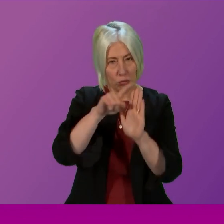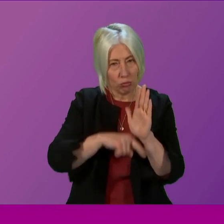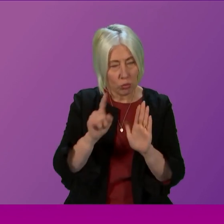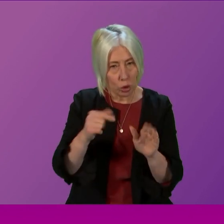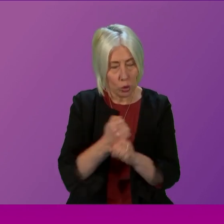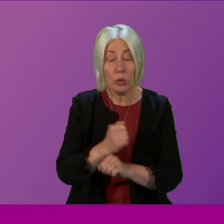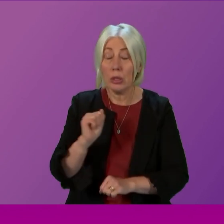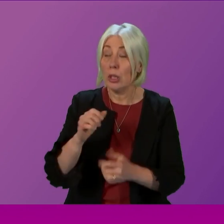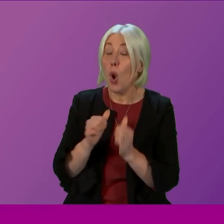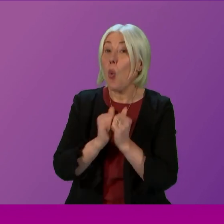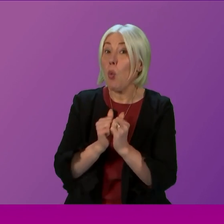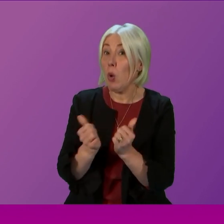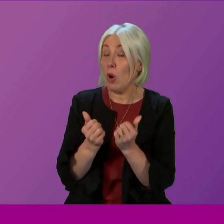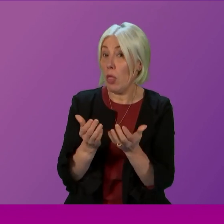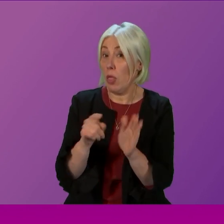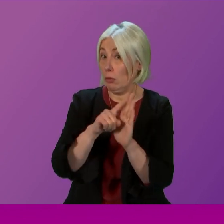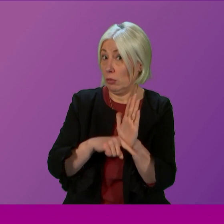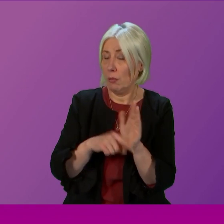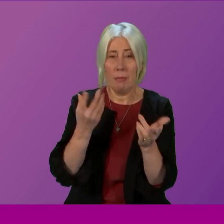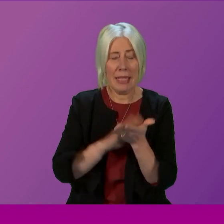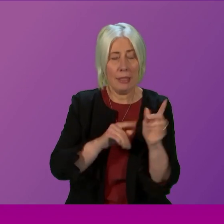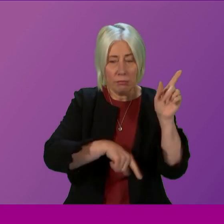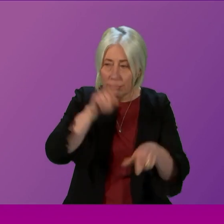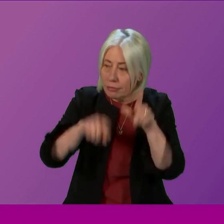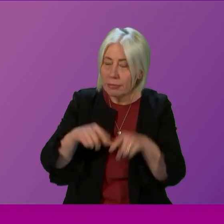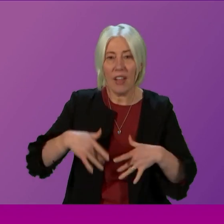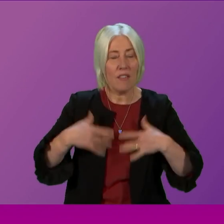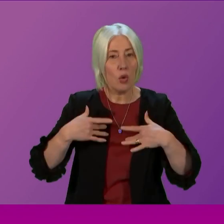Autism. It adds to the diverse range of views that we have from autistic people,